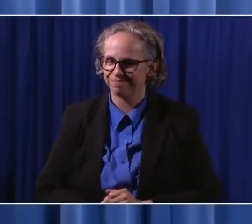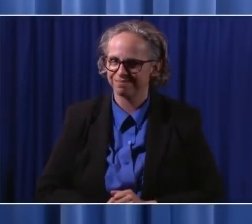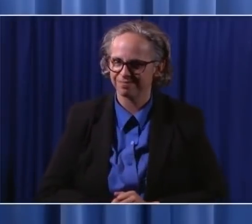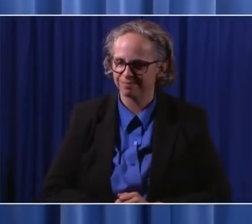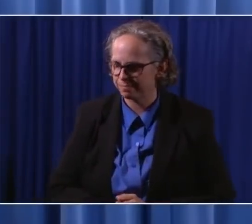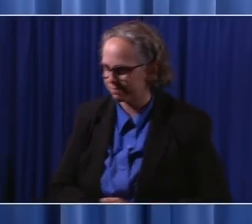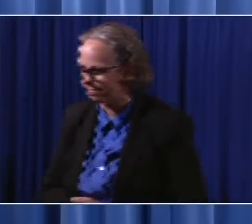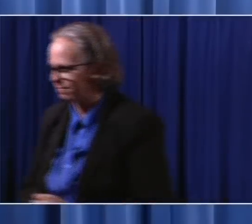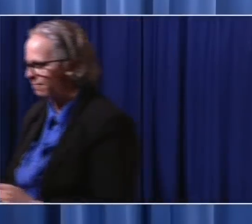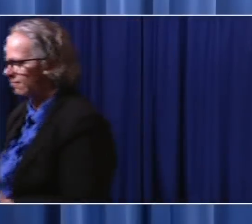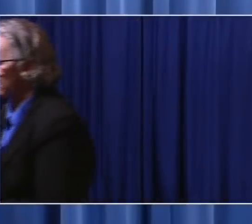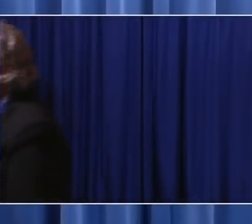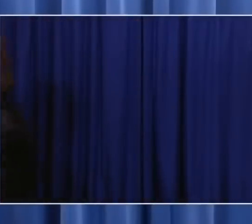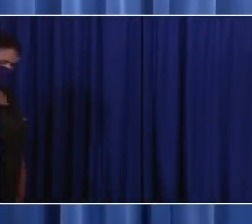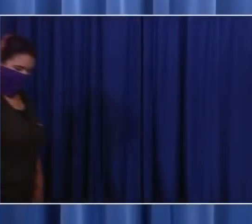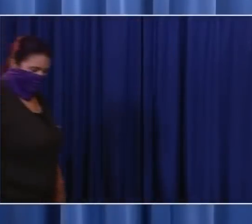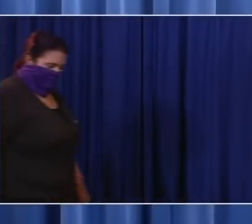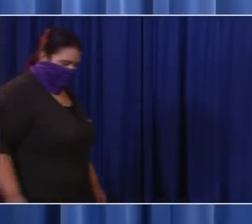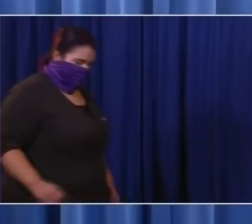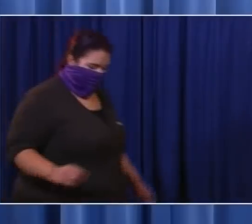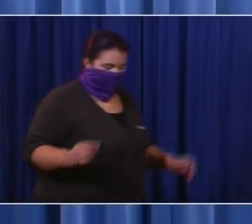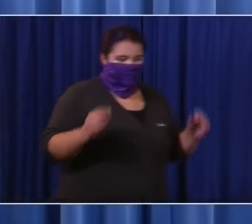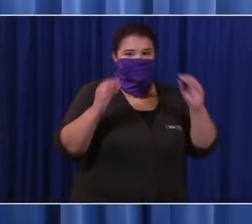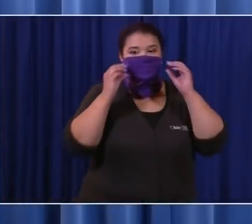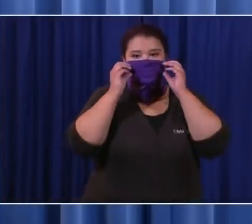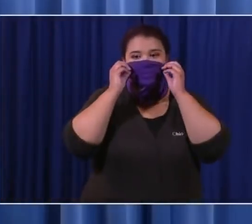WHAT YOU DO THERE. IT'S NO DIFFERENT THAN ANYTHING ELSE. IT COMES DOWN TO EXERCISING